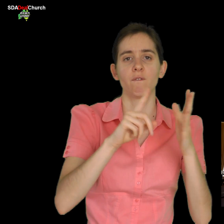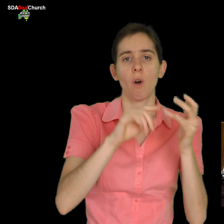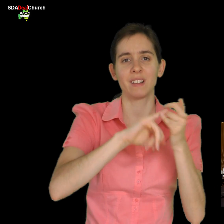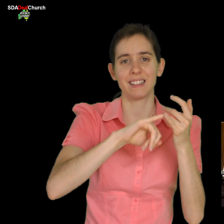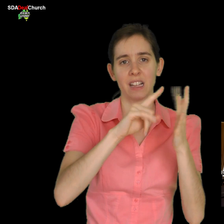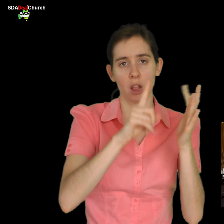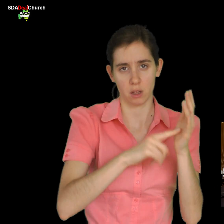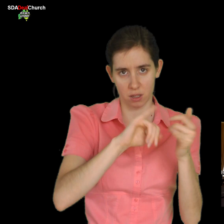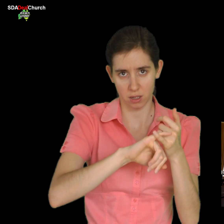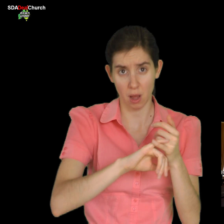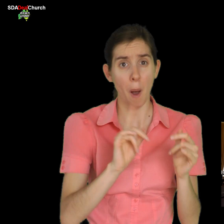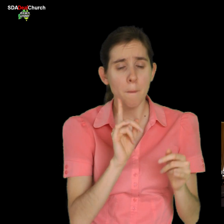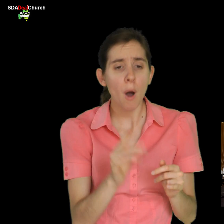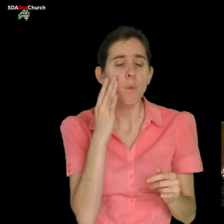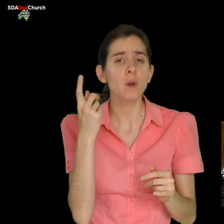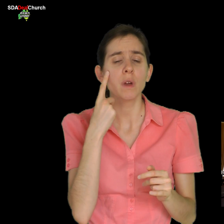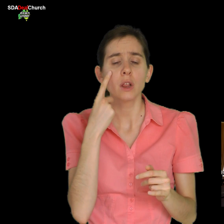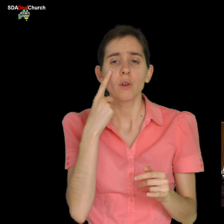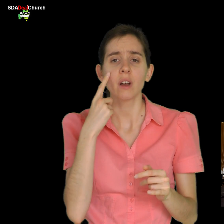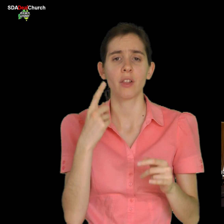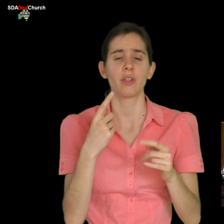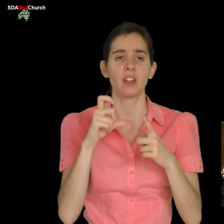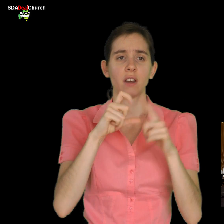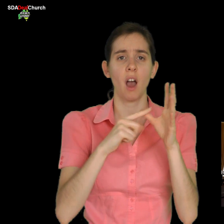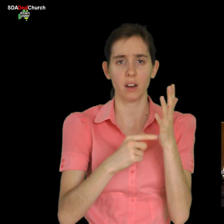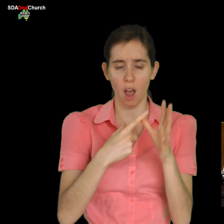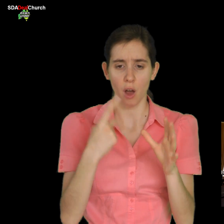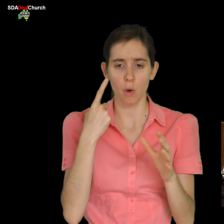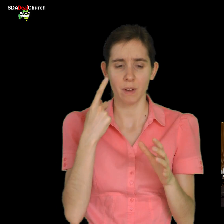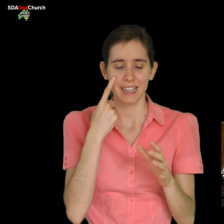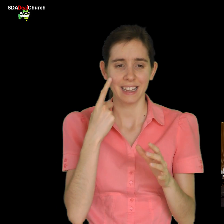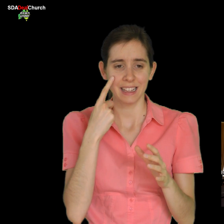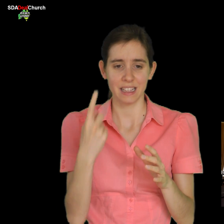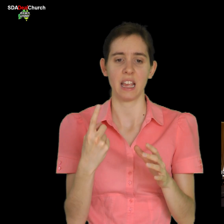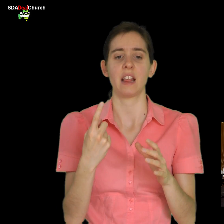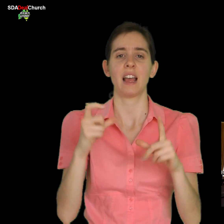that dating rock layers can give very different ages depending on the method